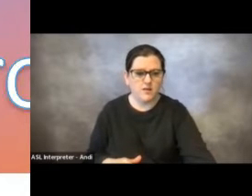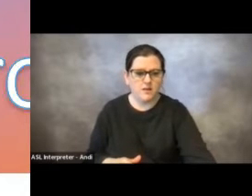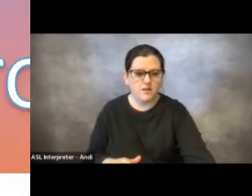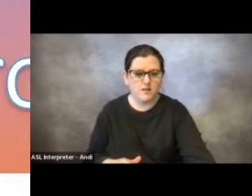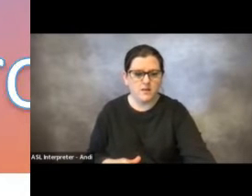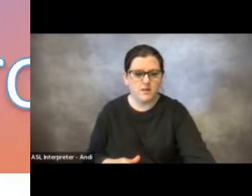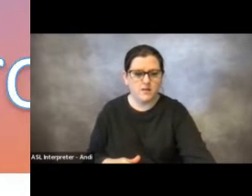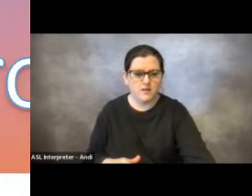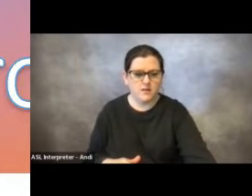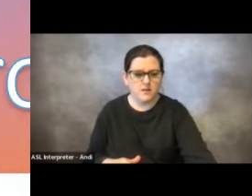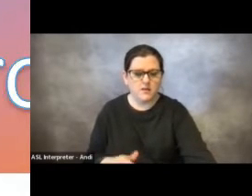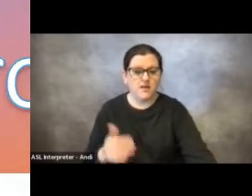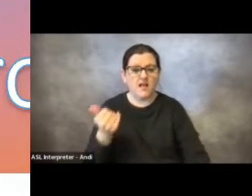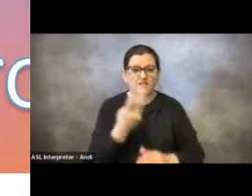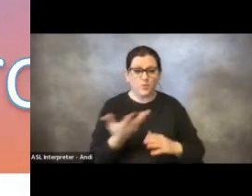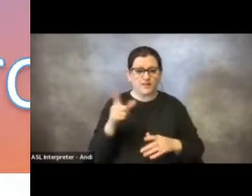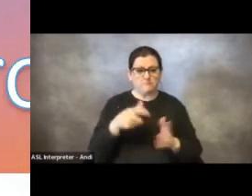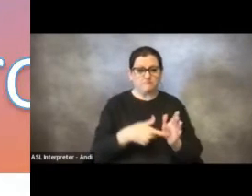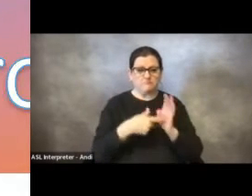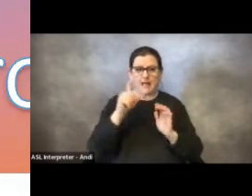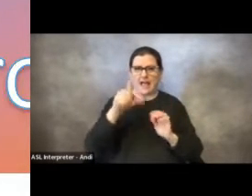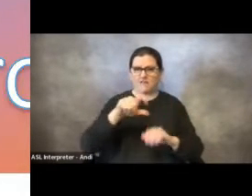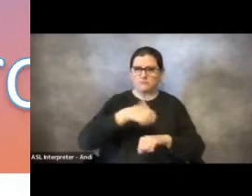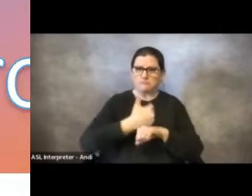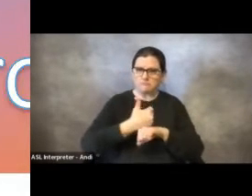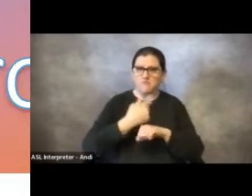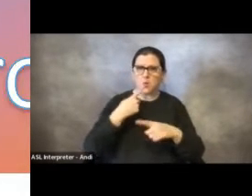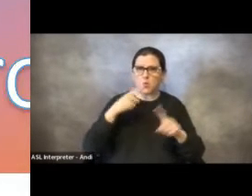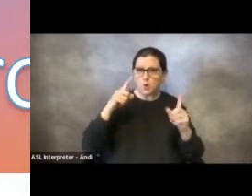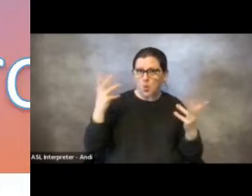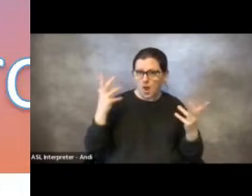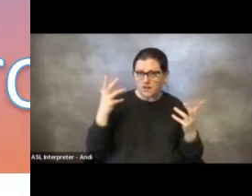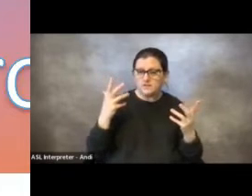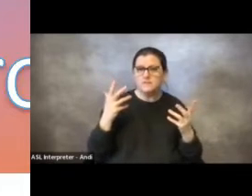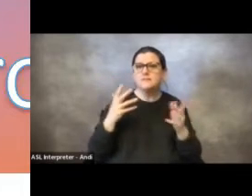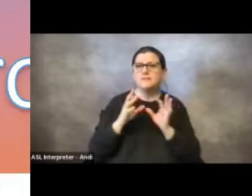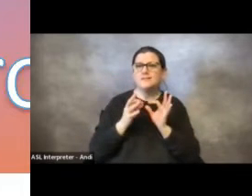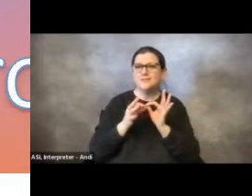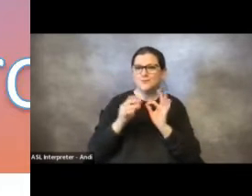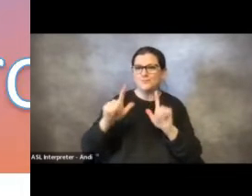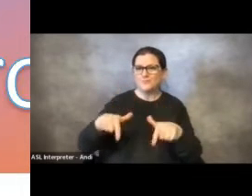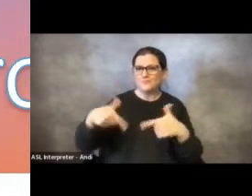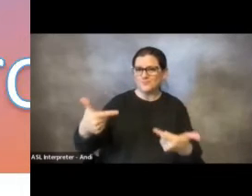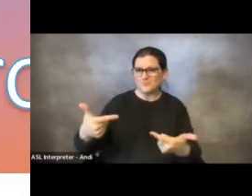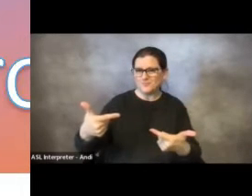that you just you have to have in place to be able to make this work, one of one of them is you have to have an MOU between the